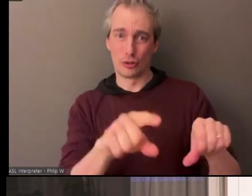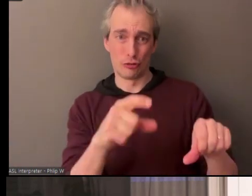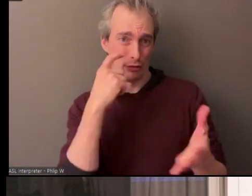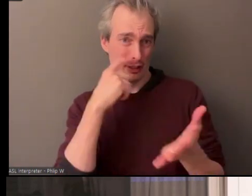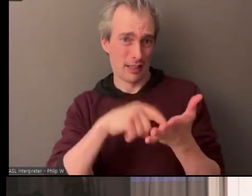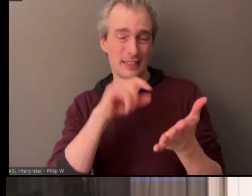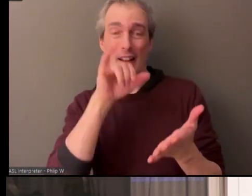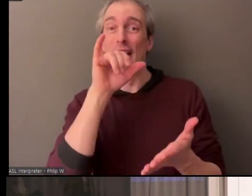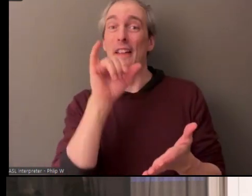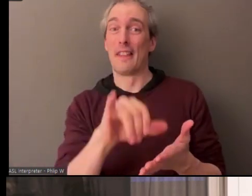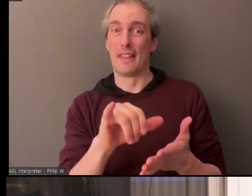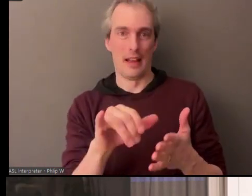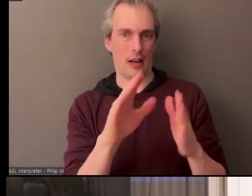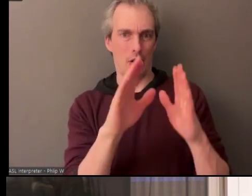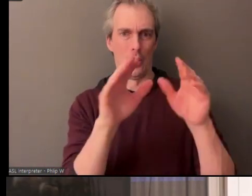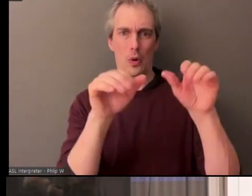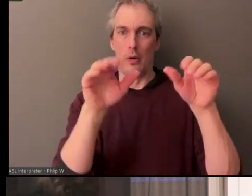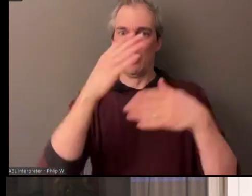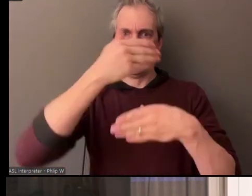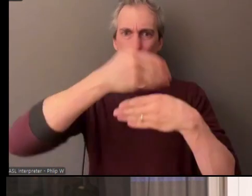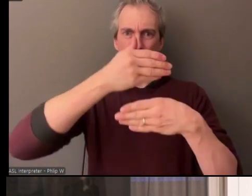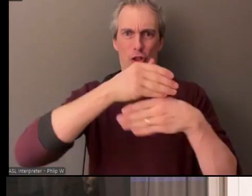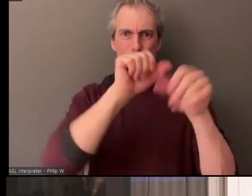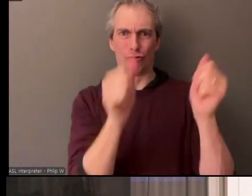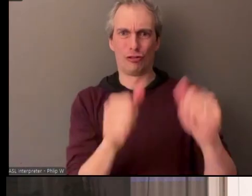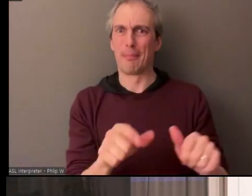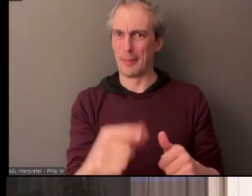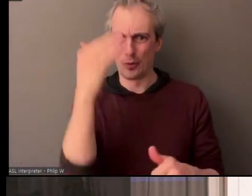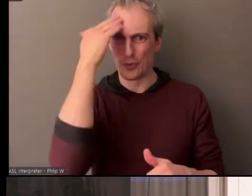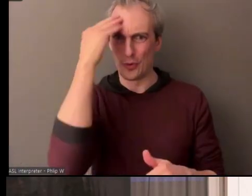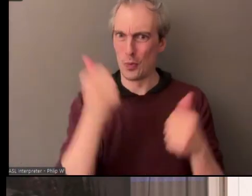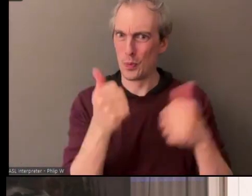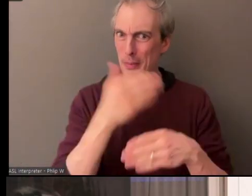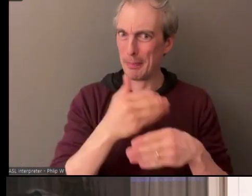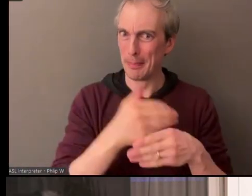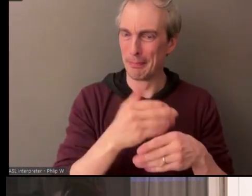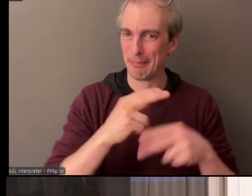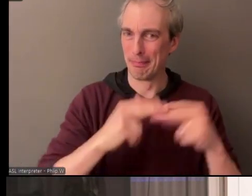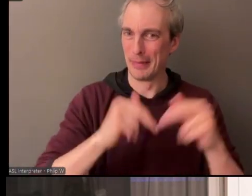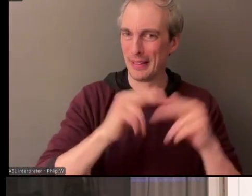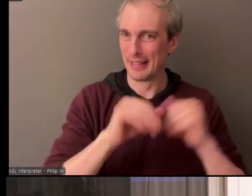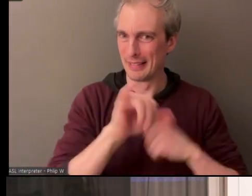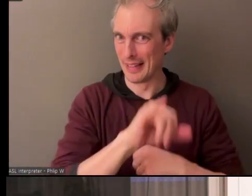and finding joy in the little things in life that you find along the way, especially when googly eyes are involved.